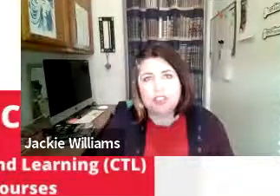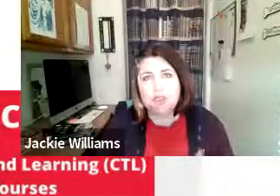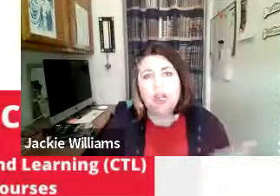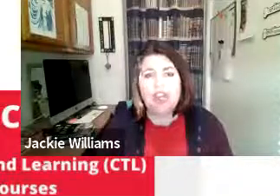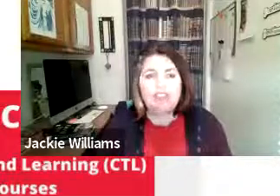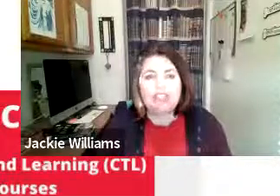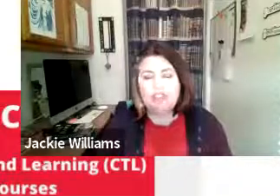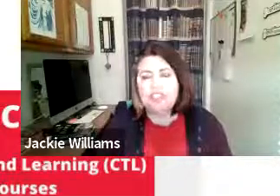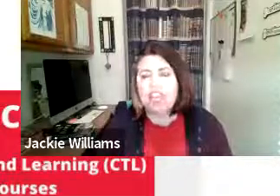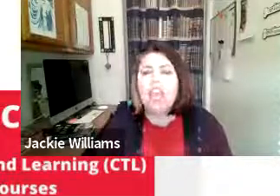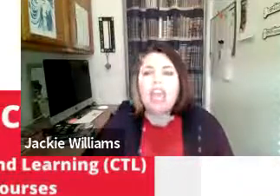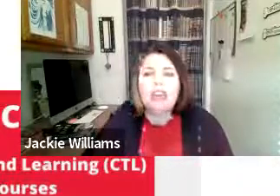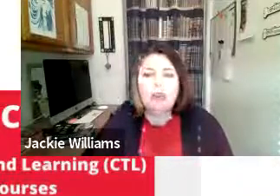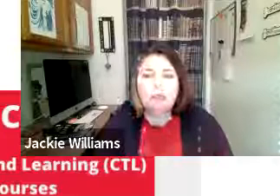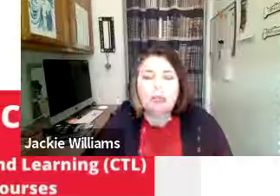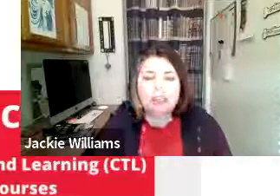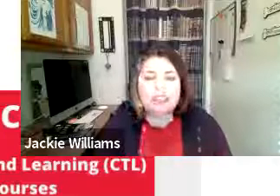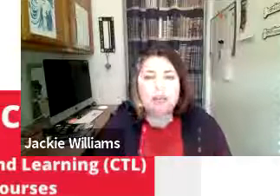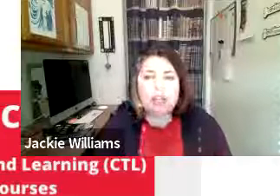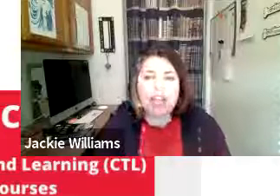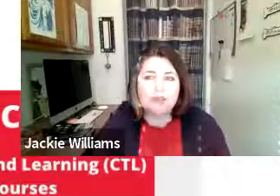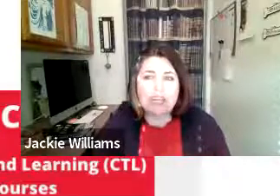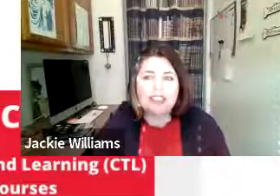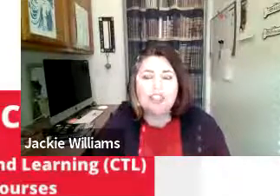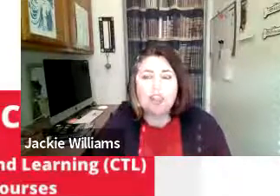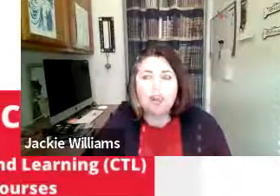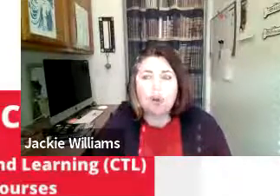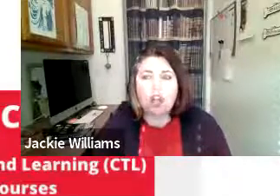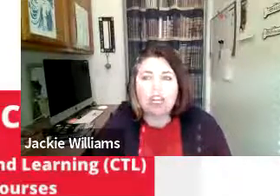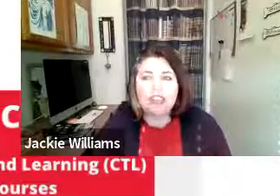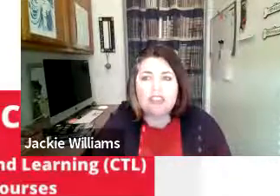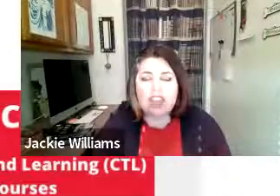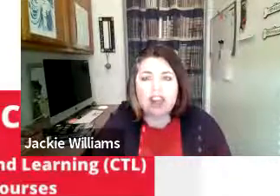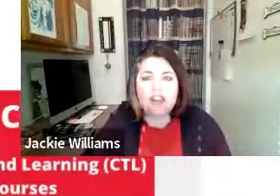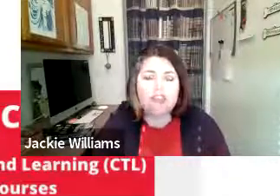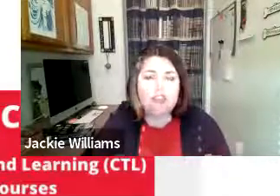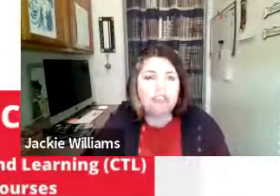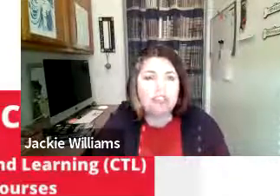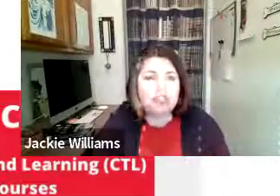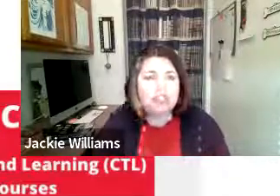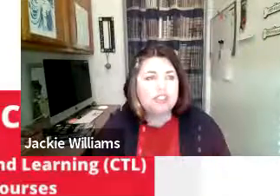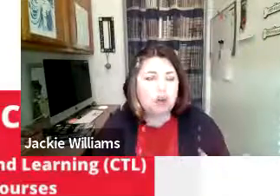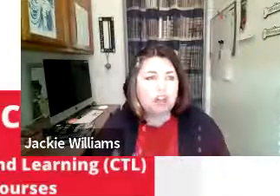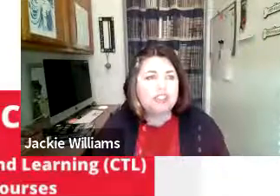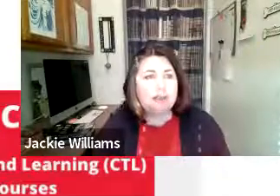in the spring and vice versa. And they'll be with the same classmates who aren't in their fields of interest, you know, on the same